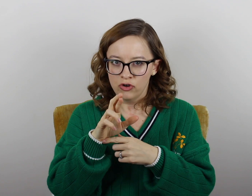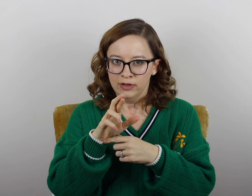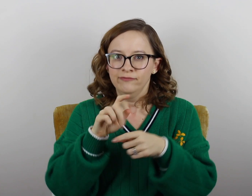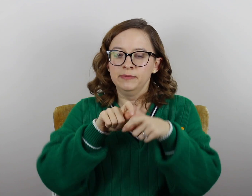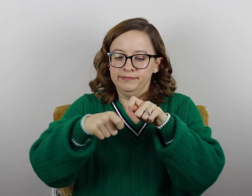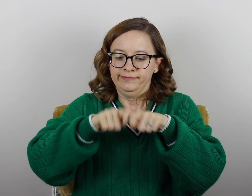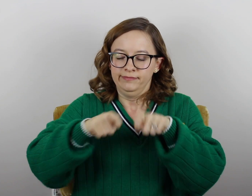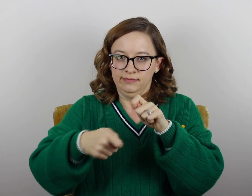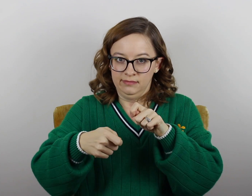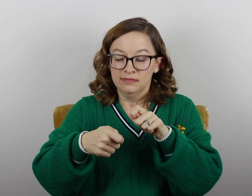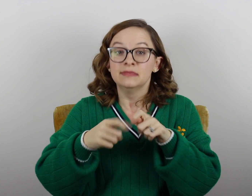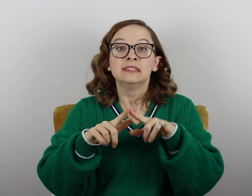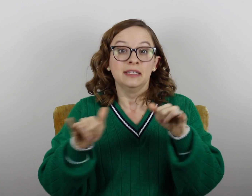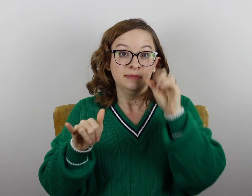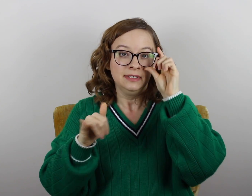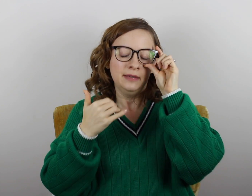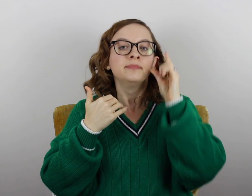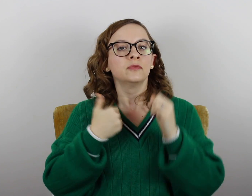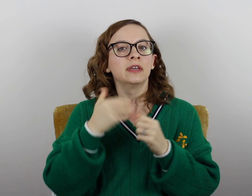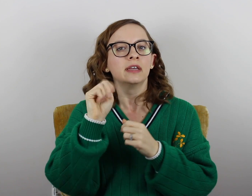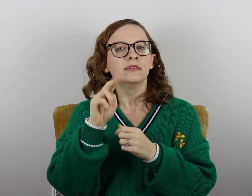and that's from the fraying of the muscle.